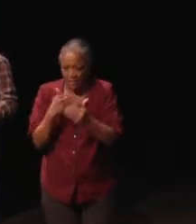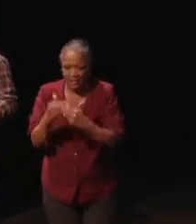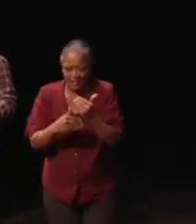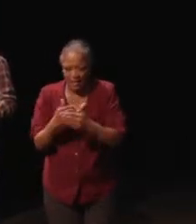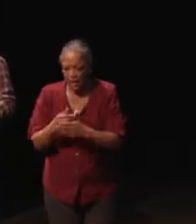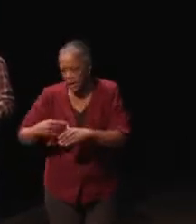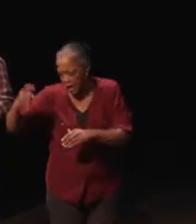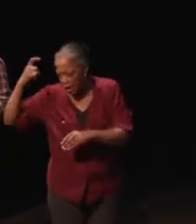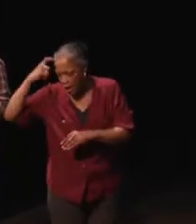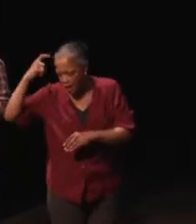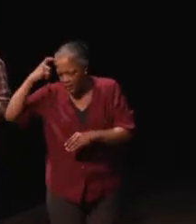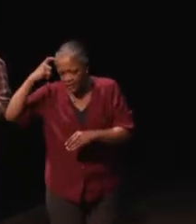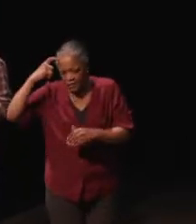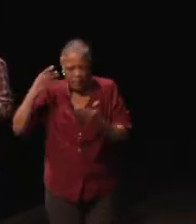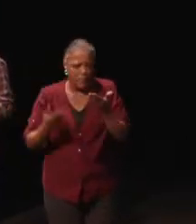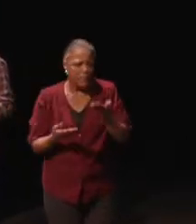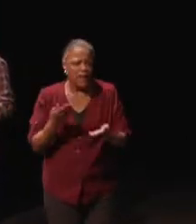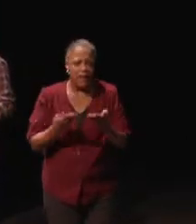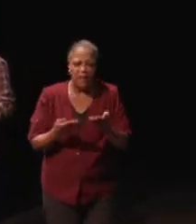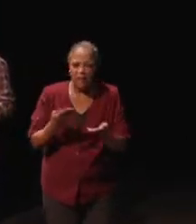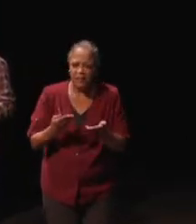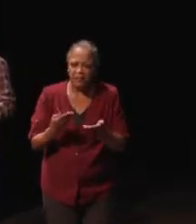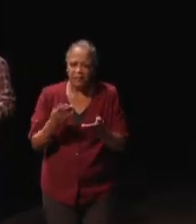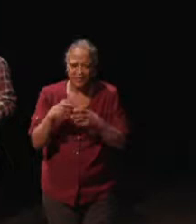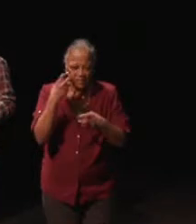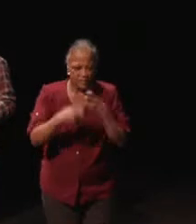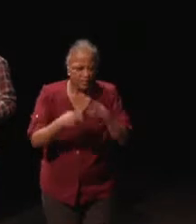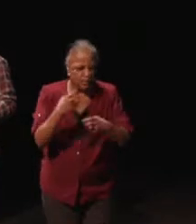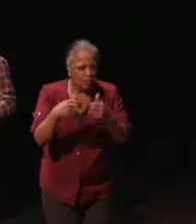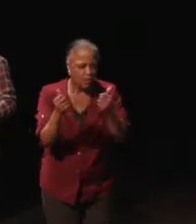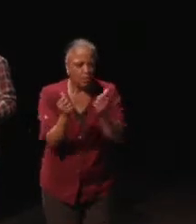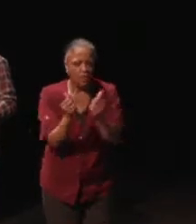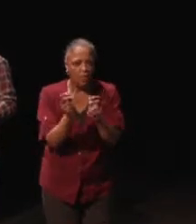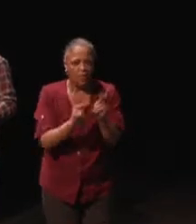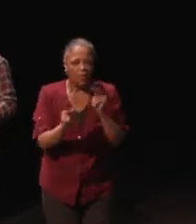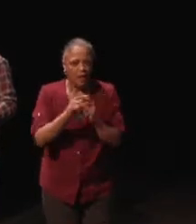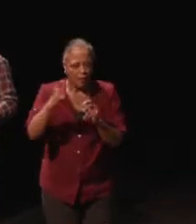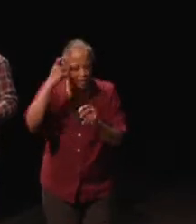and that's where you might see some difficulties or have cognitive issues.